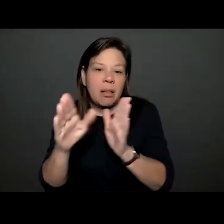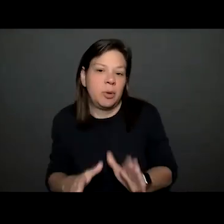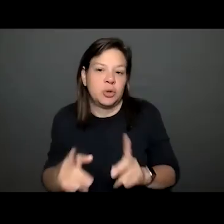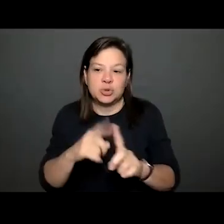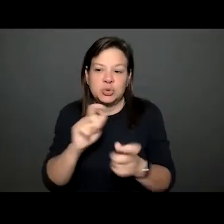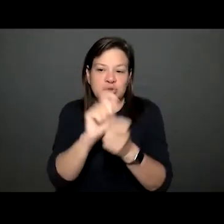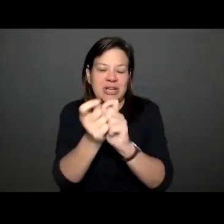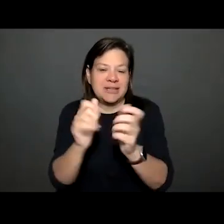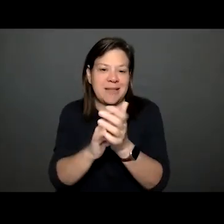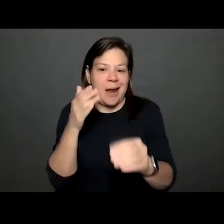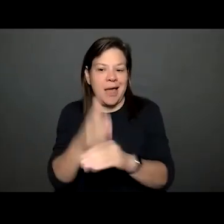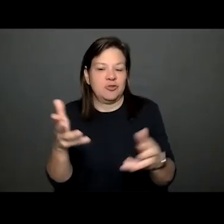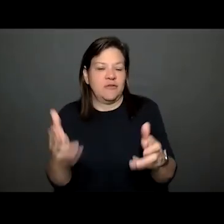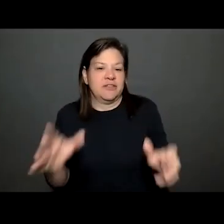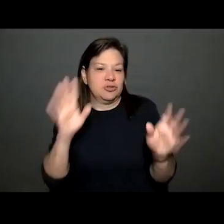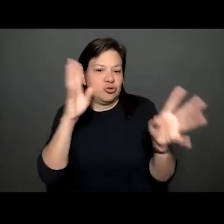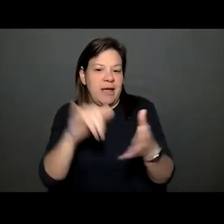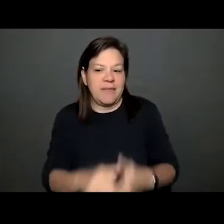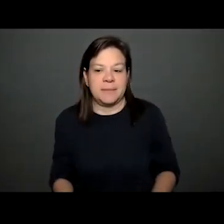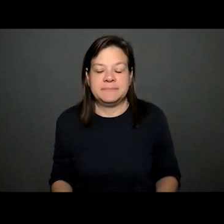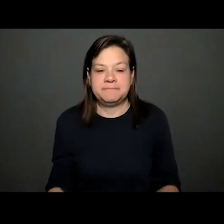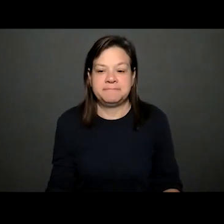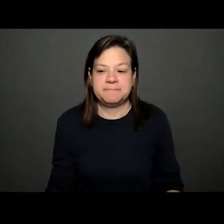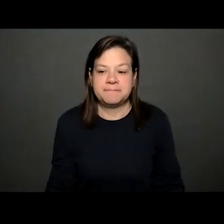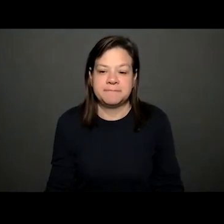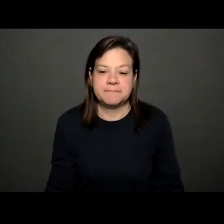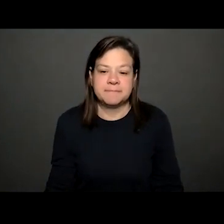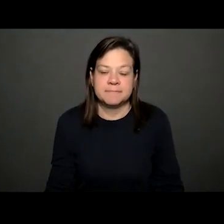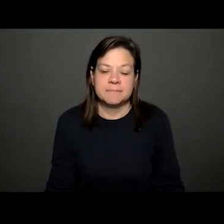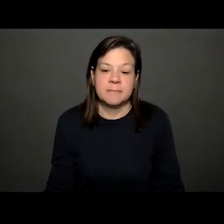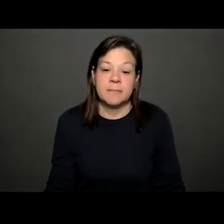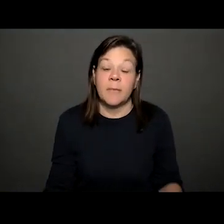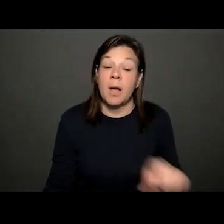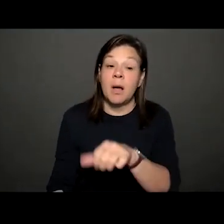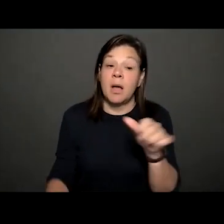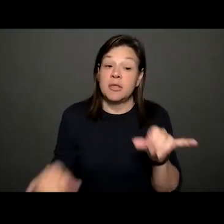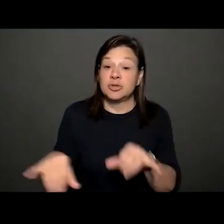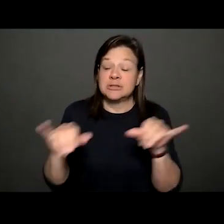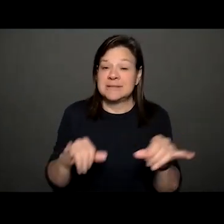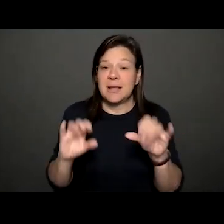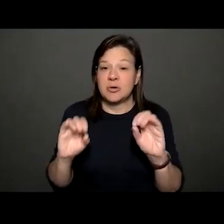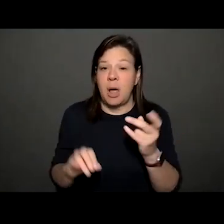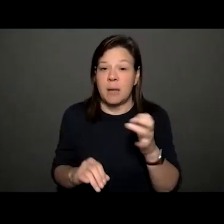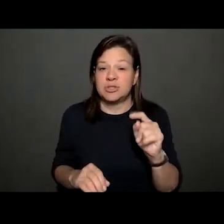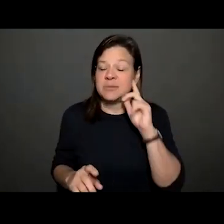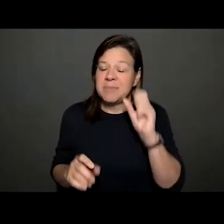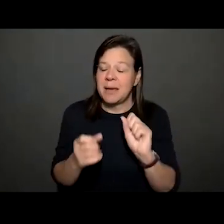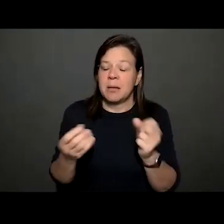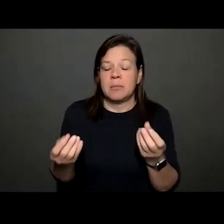JUST LIKE OUR OTHER STANDARD OBJECTS YOU CAN CREATE PROPERTY GROUPS TO HELP YOU ORGANIZE THE DIFFERENT PROPERTIES STORING FOR THE OBJECTS.